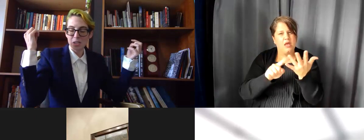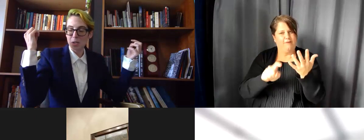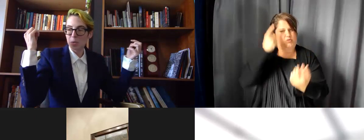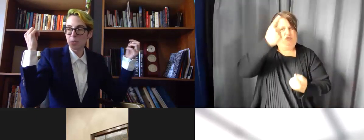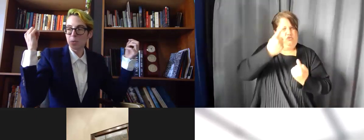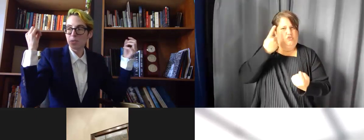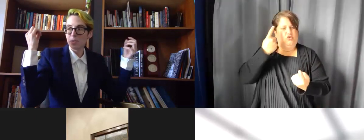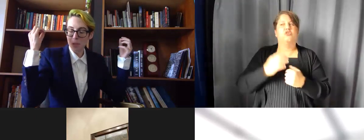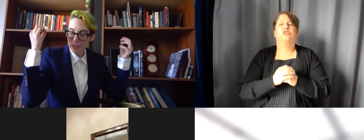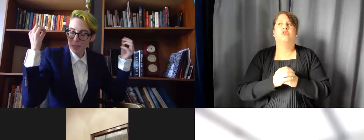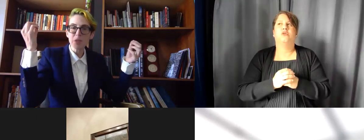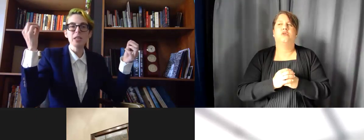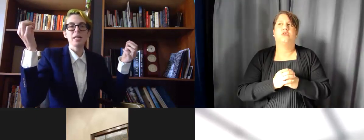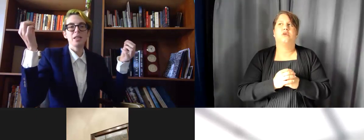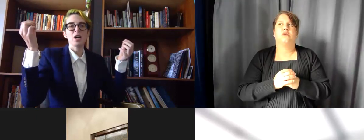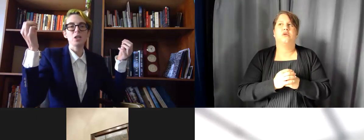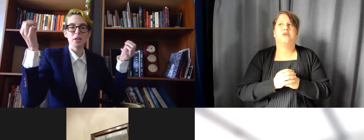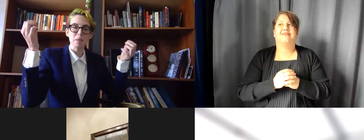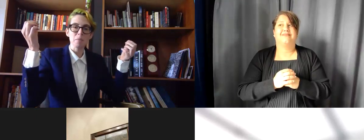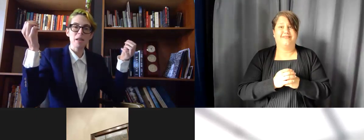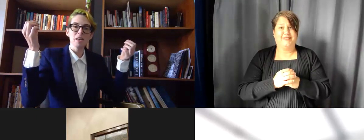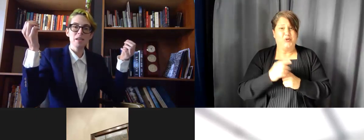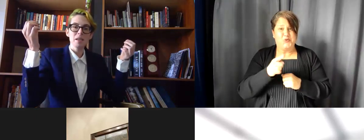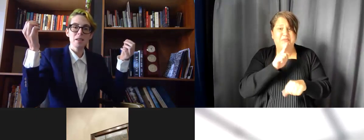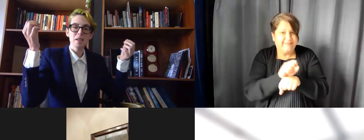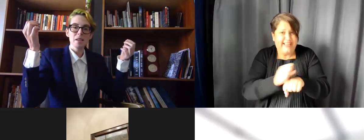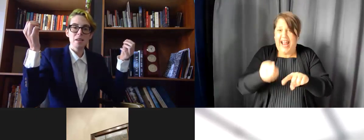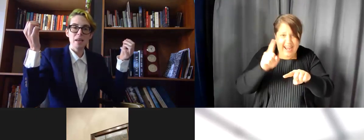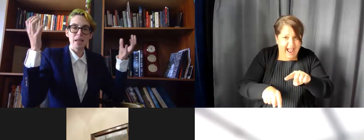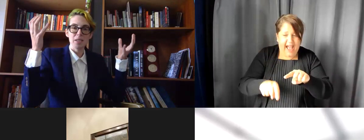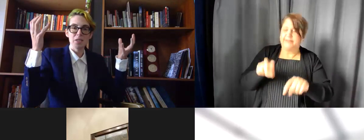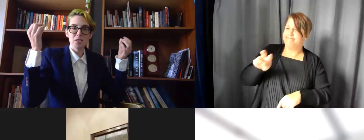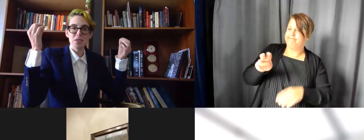Farrah Garland: you literally cannot look at somebody. And